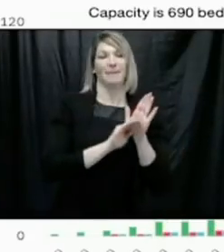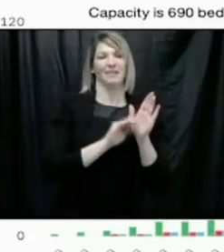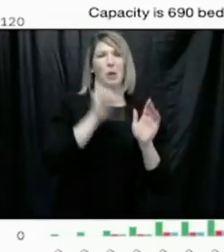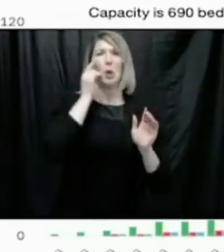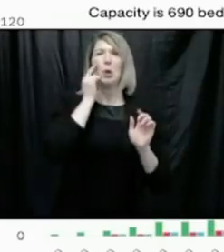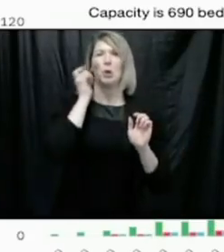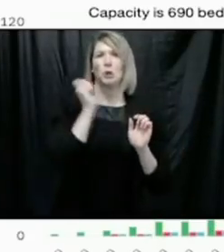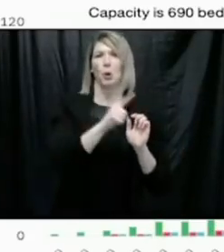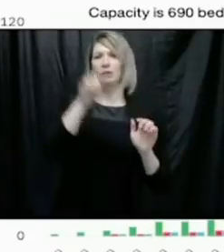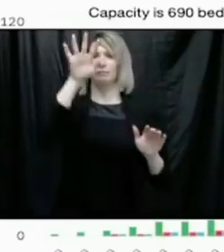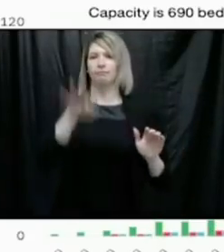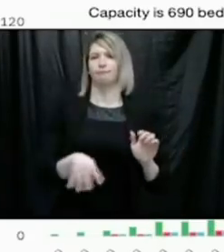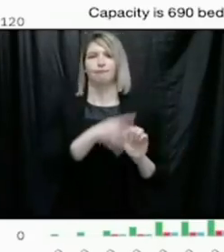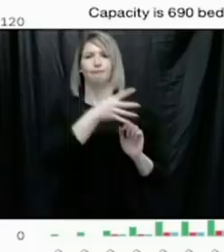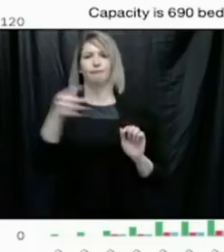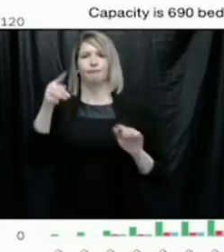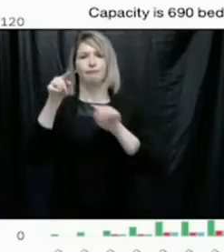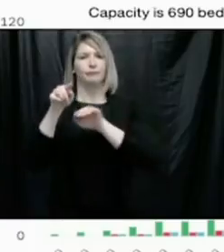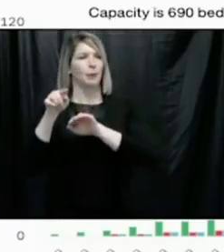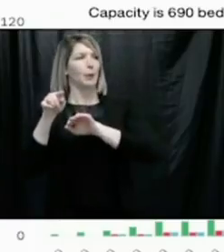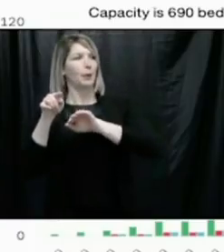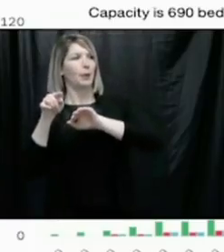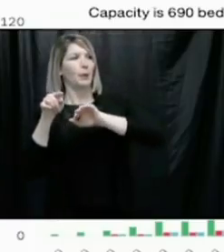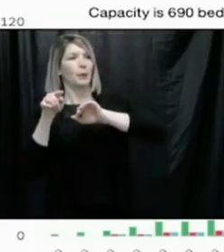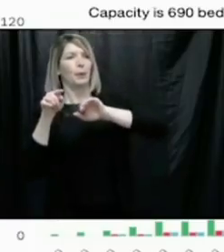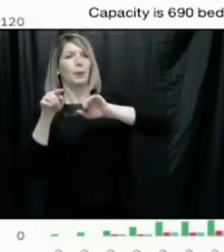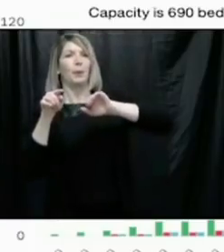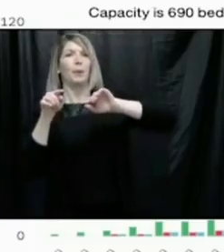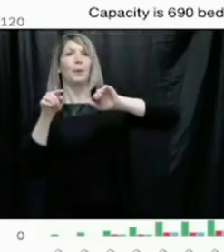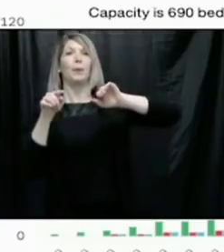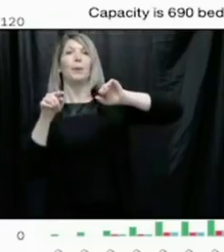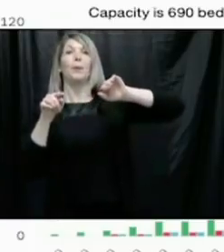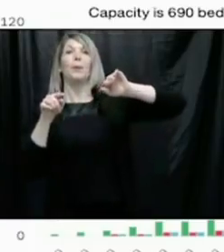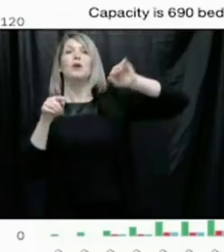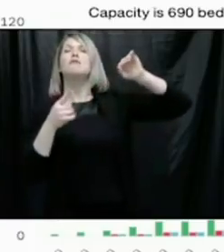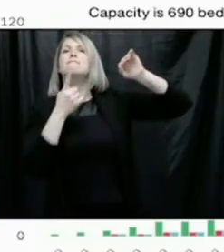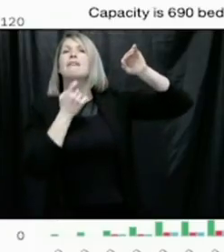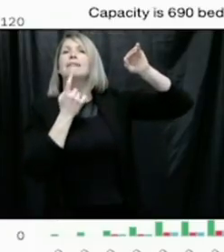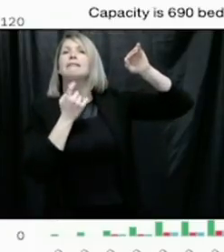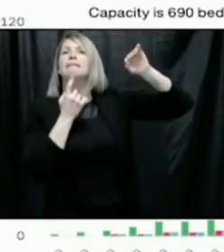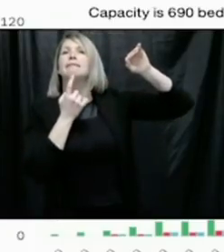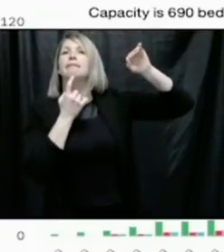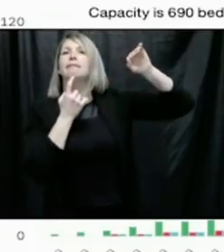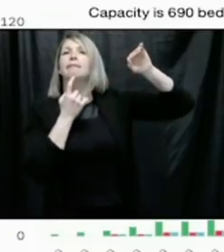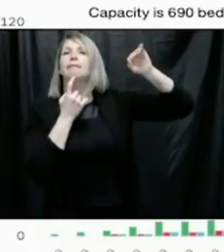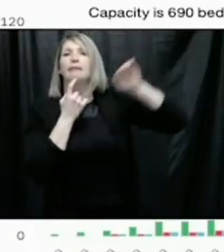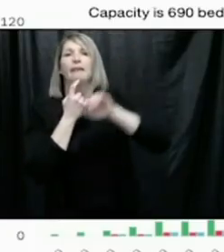SO IF WE REMOVE THE MEASURES RIGHT NOW YOU CAN SEE THEY'RE A